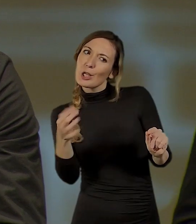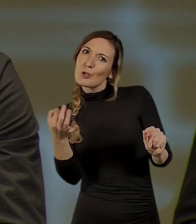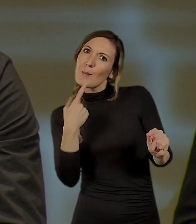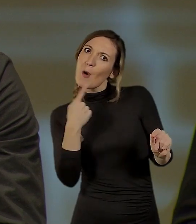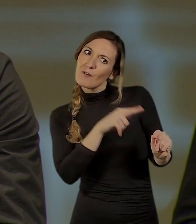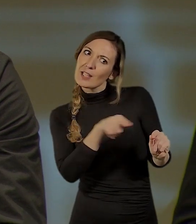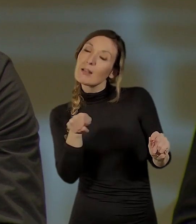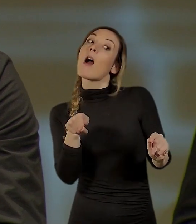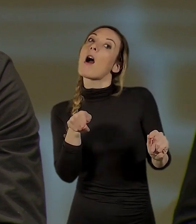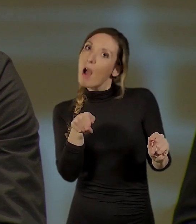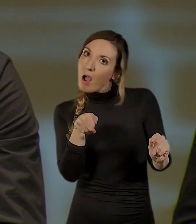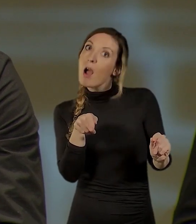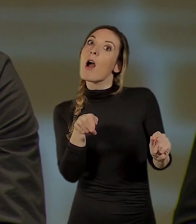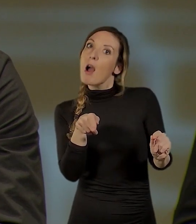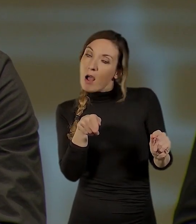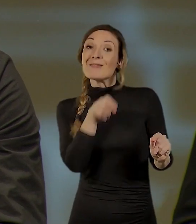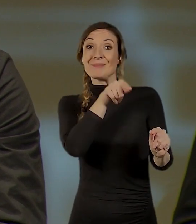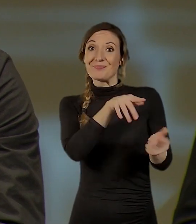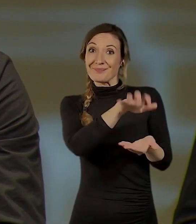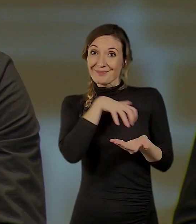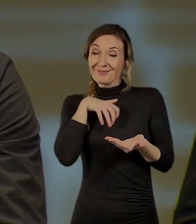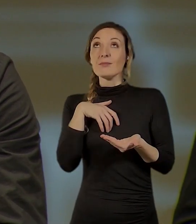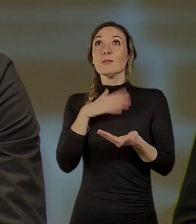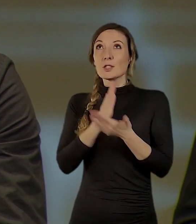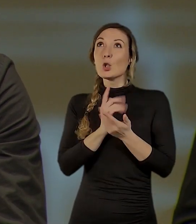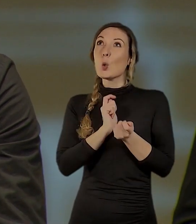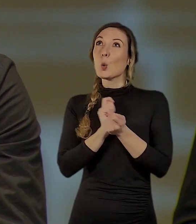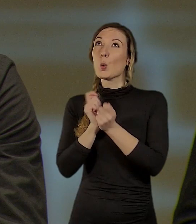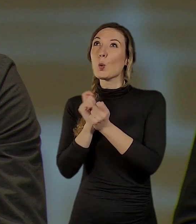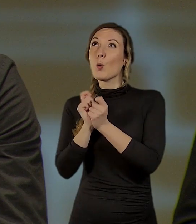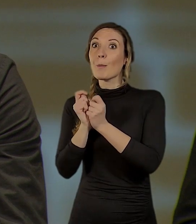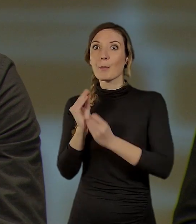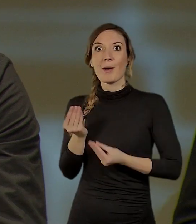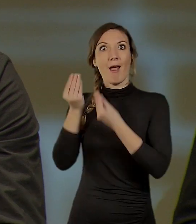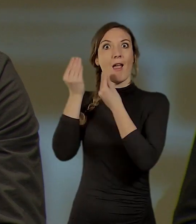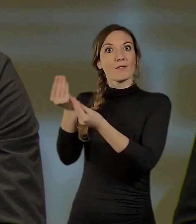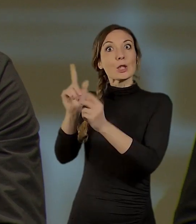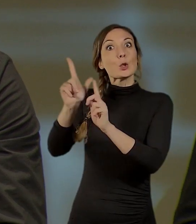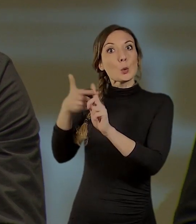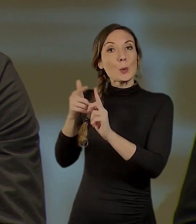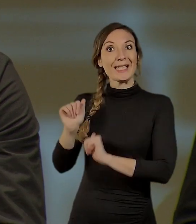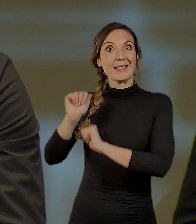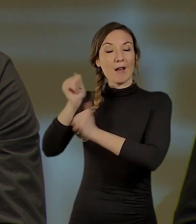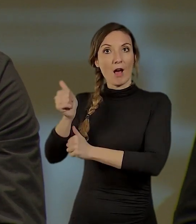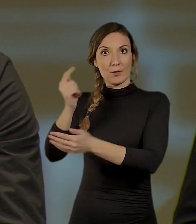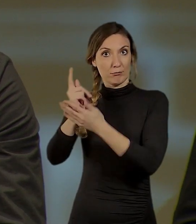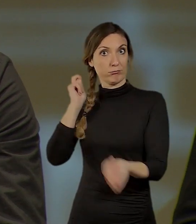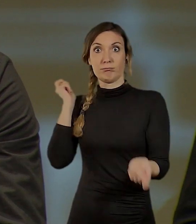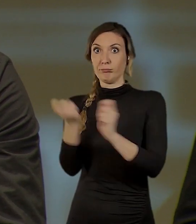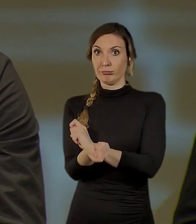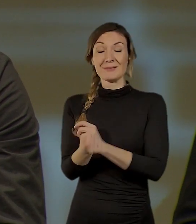for a developer or that we do not just scribble something on paper, but that we have already seen in the competition